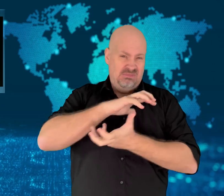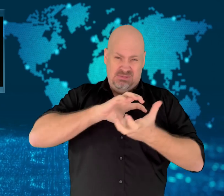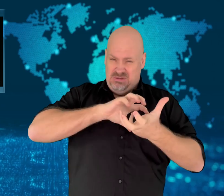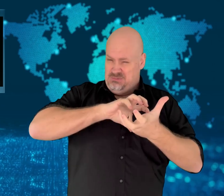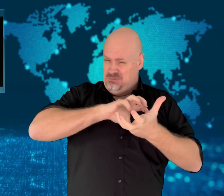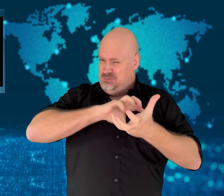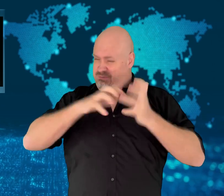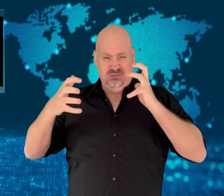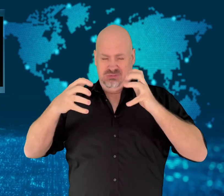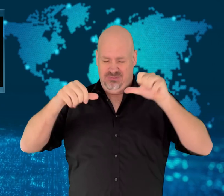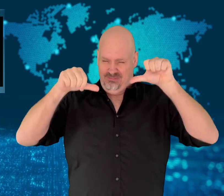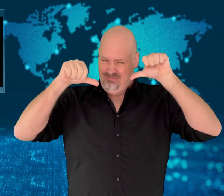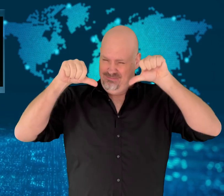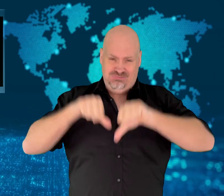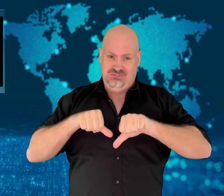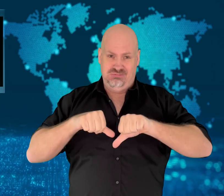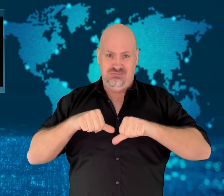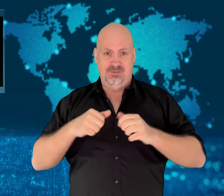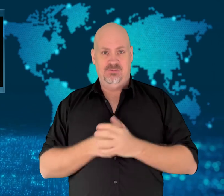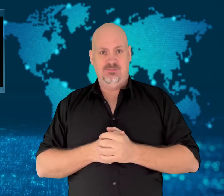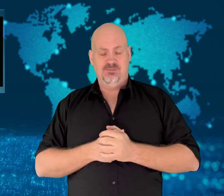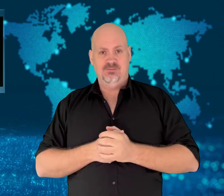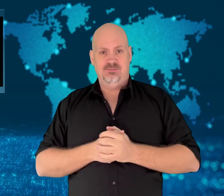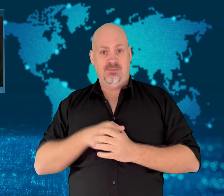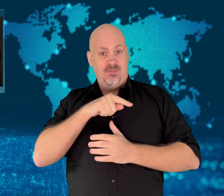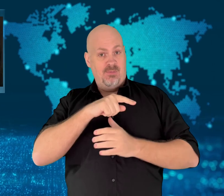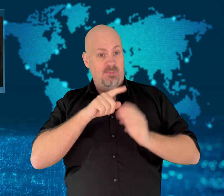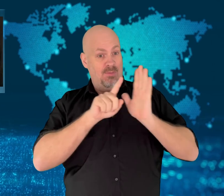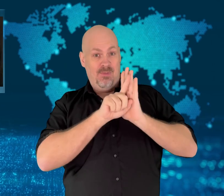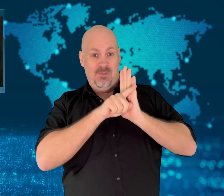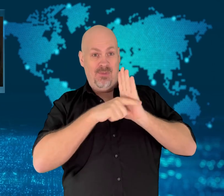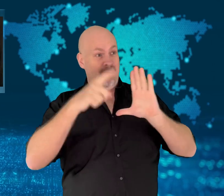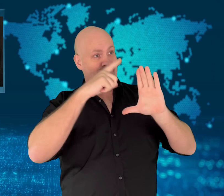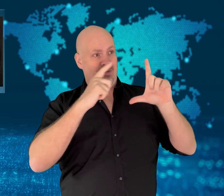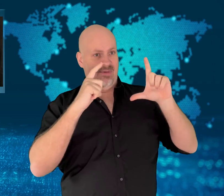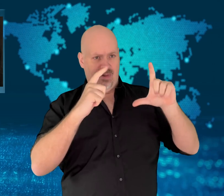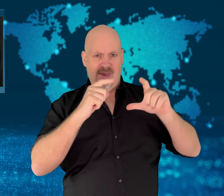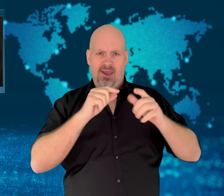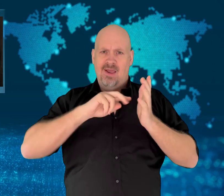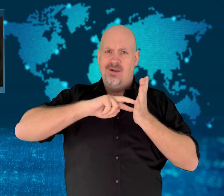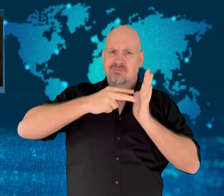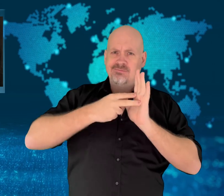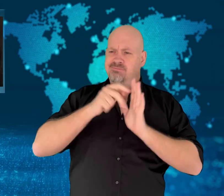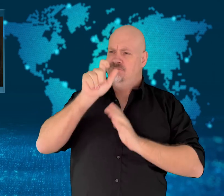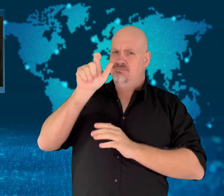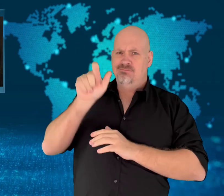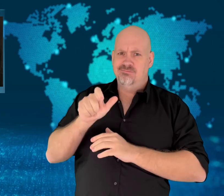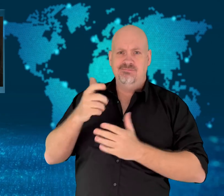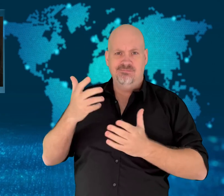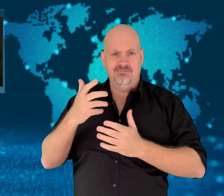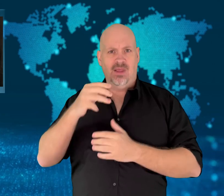The clock was originally designed by artist Martyl Langsdorf in 1947.